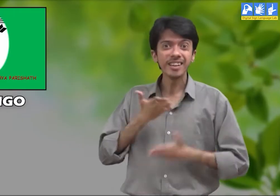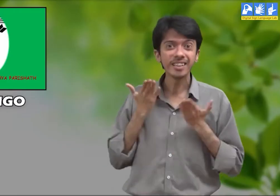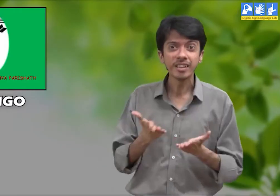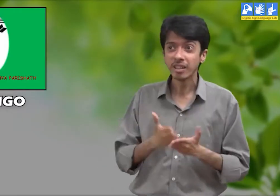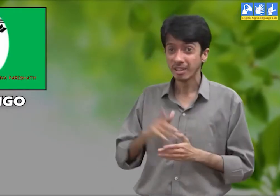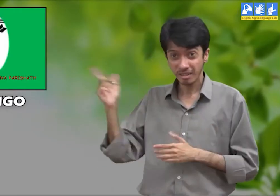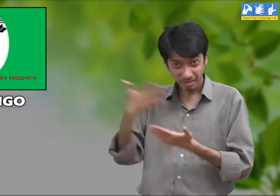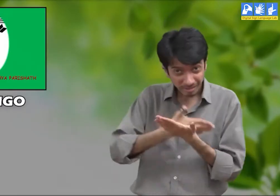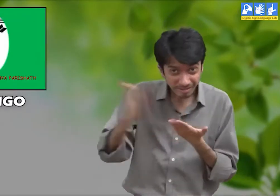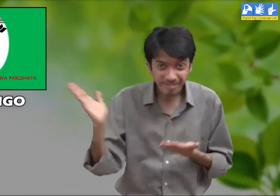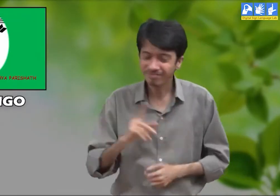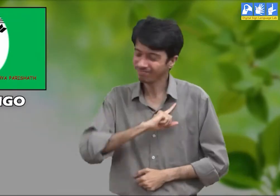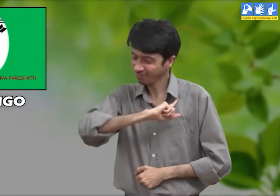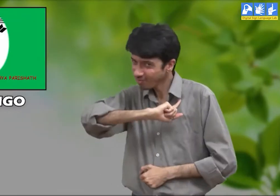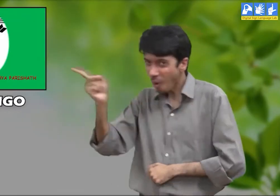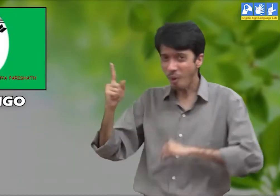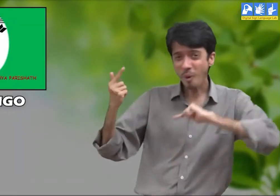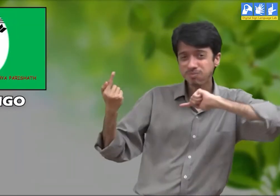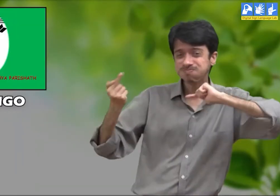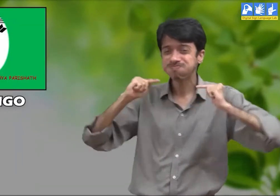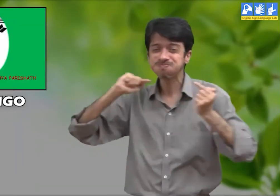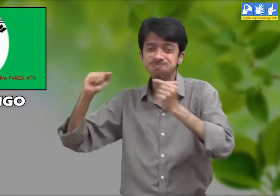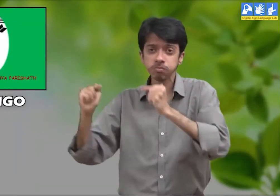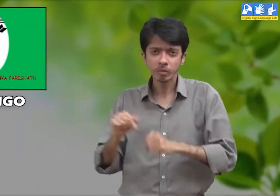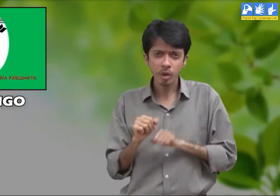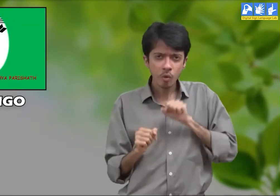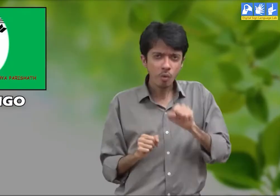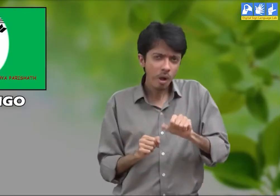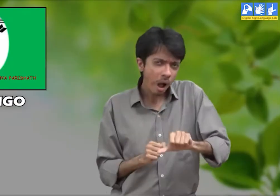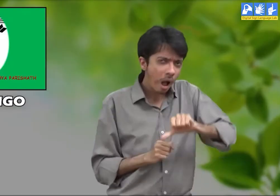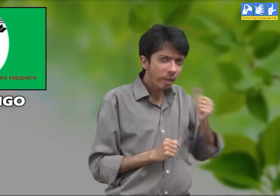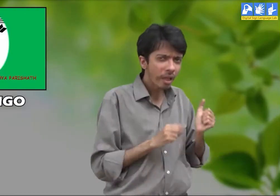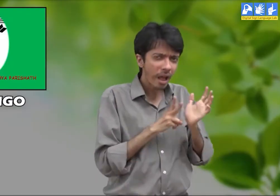They wanted to save this forest from being flooded by a Hydroelectric project.